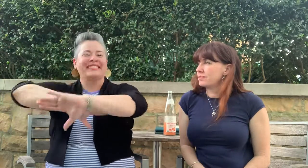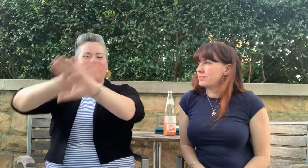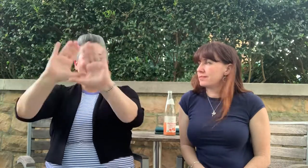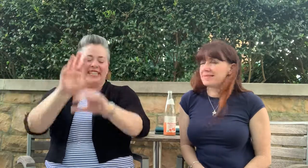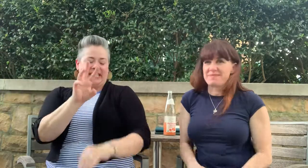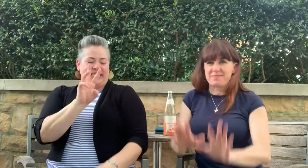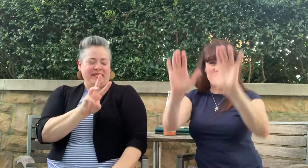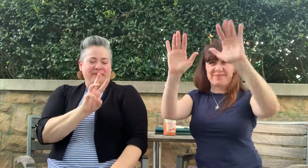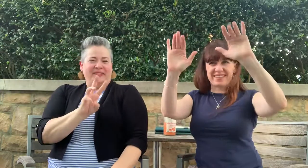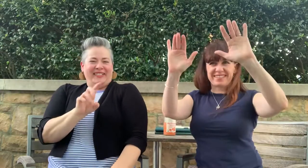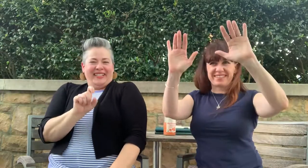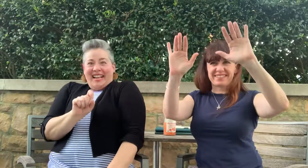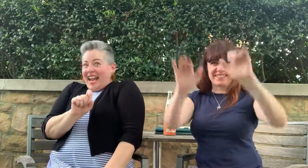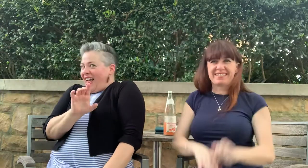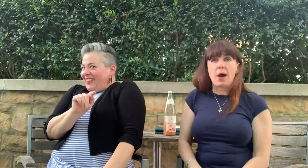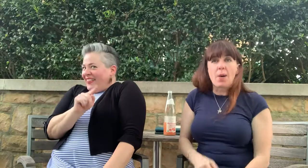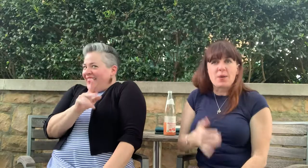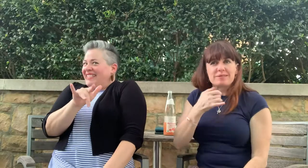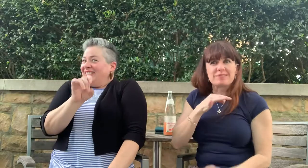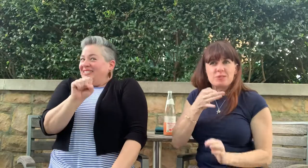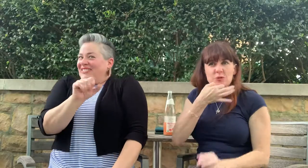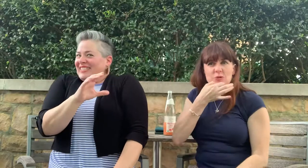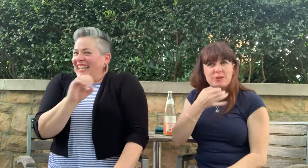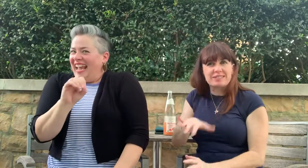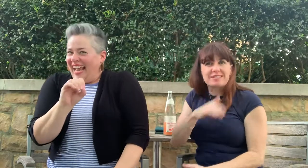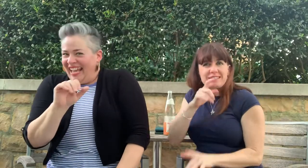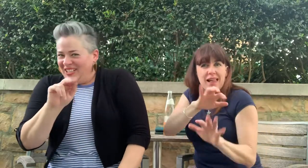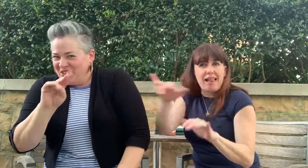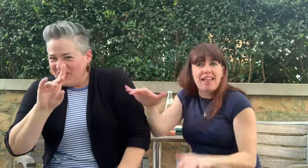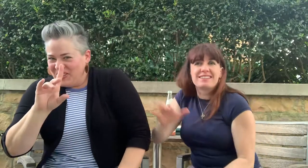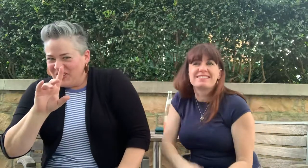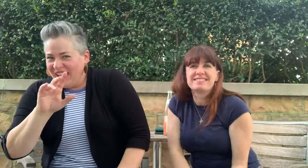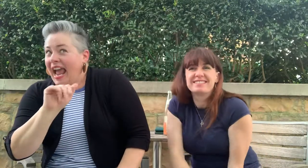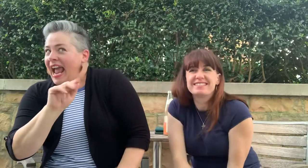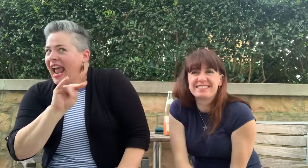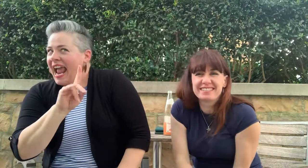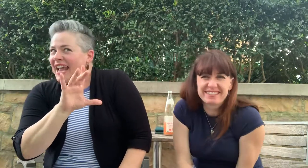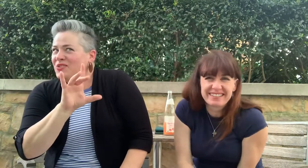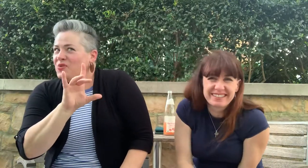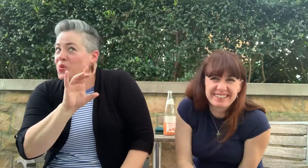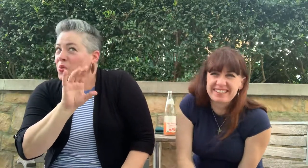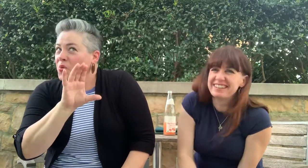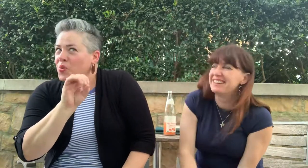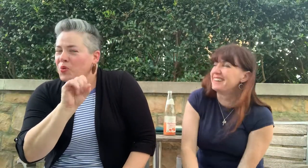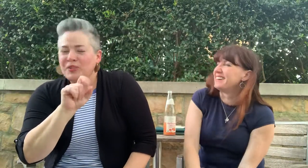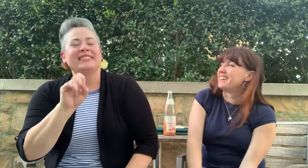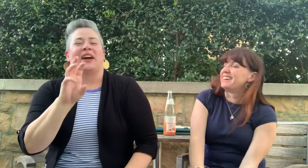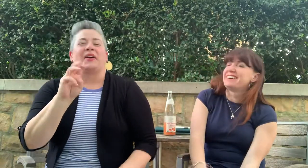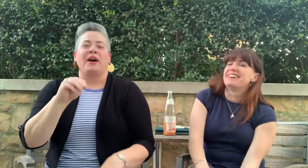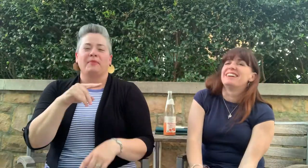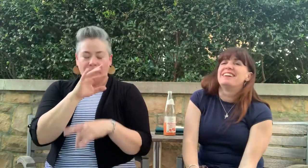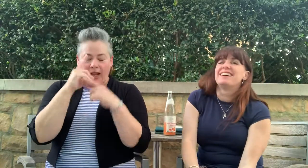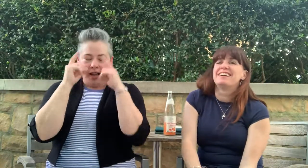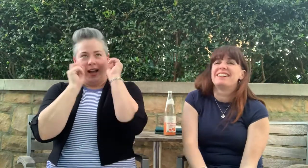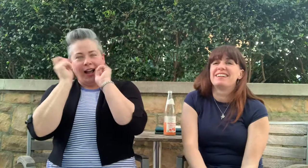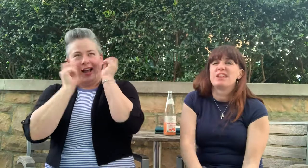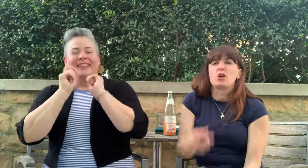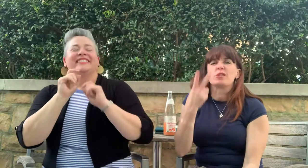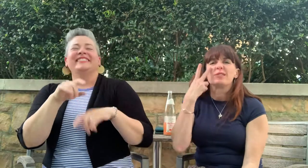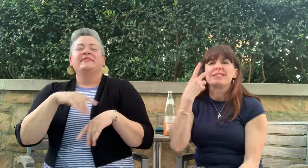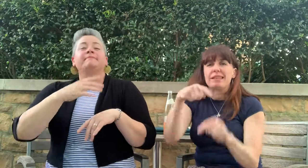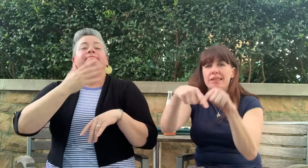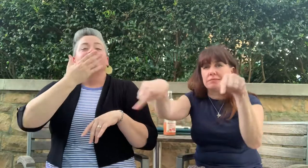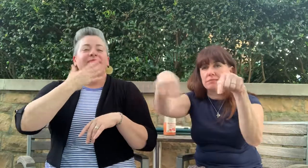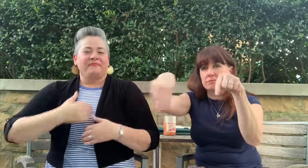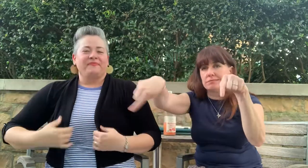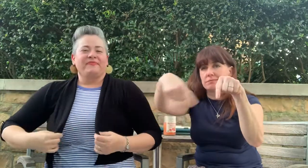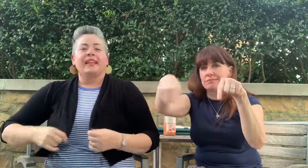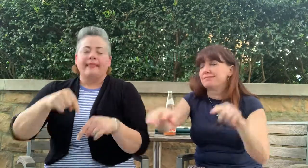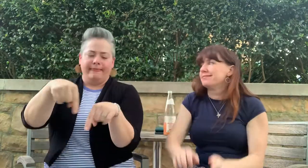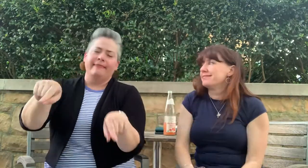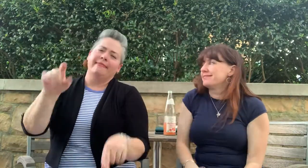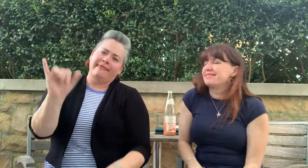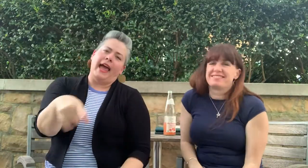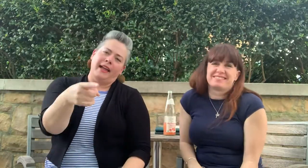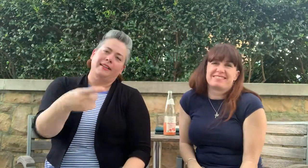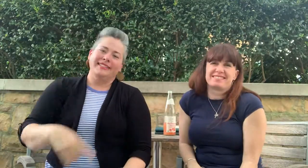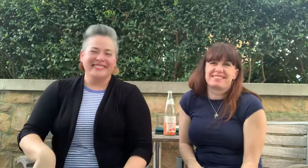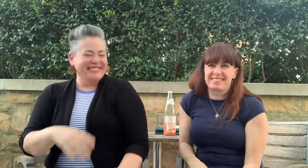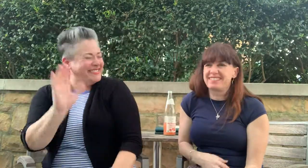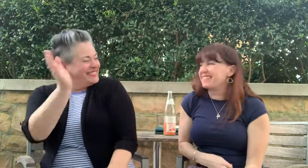www.thistlesandcoos.com